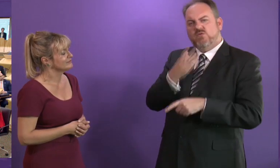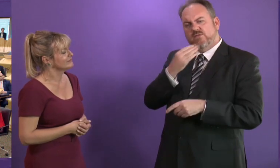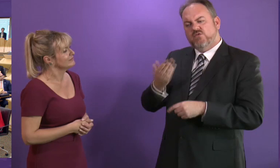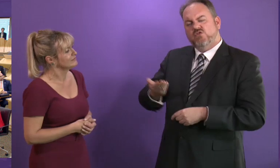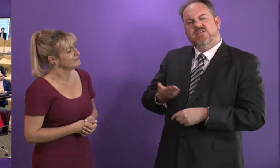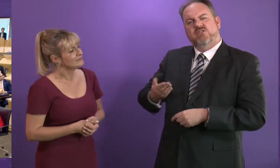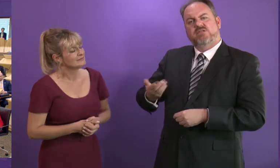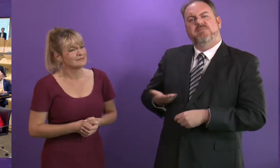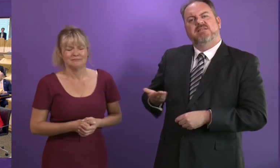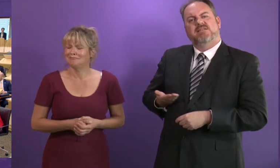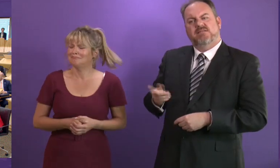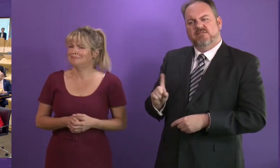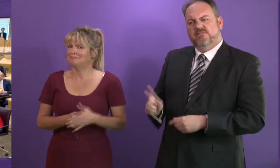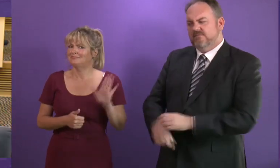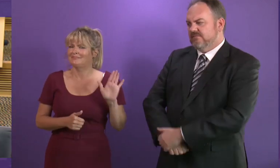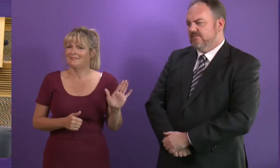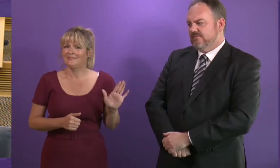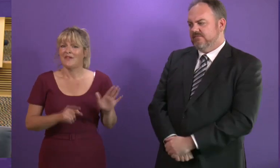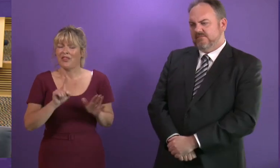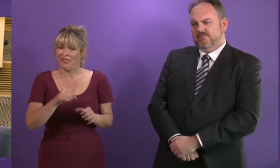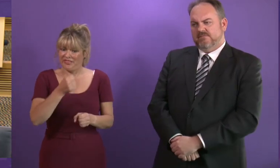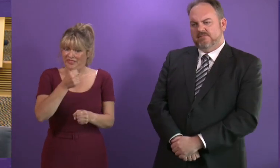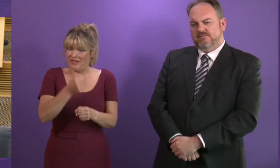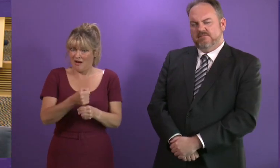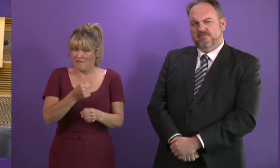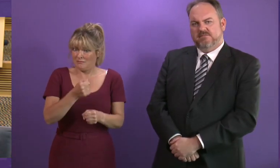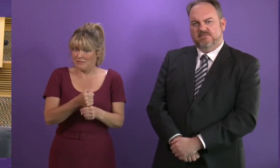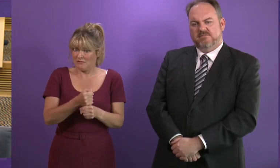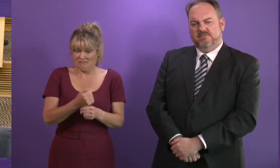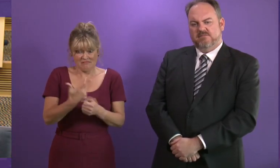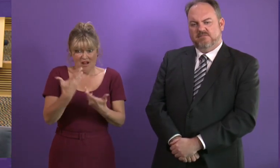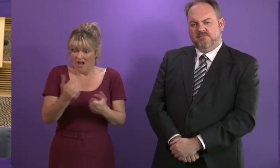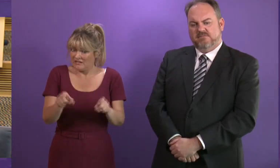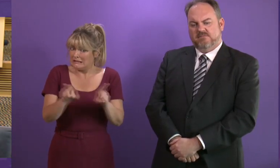The Government is completely subject to freedom of information legislation, and we would be